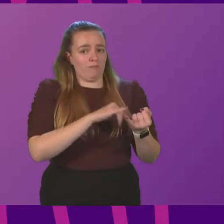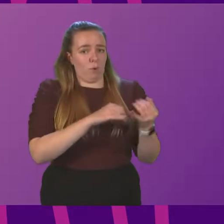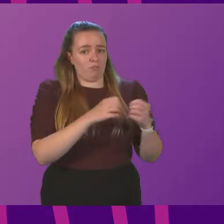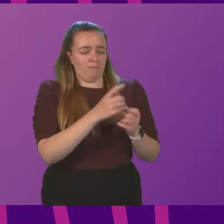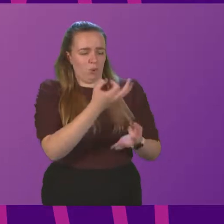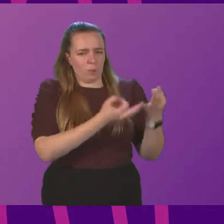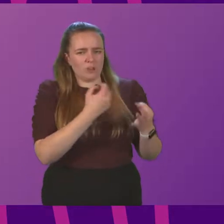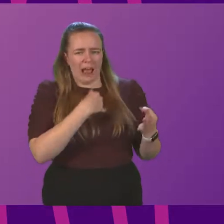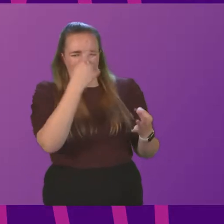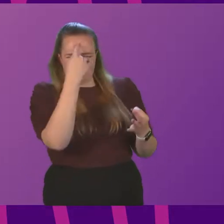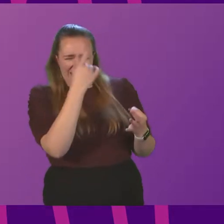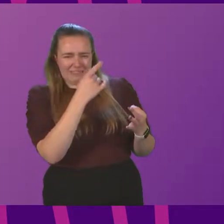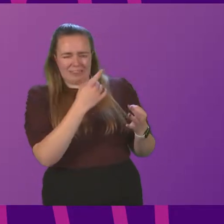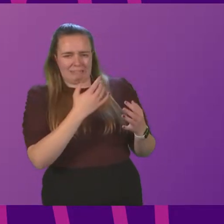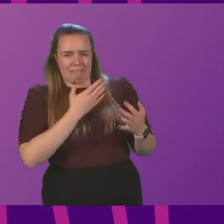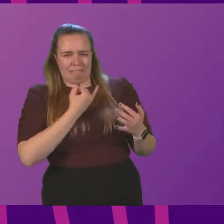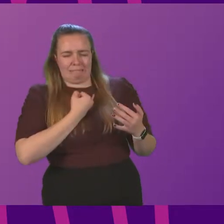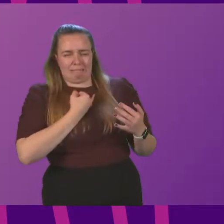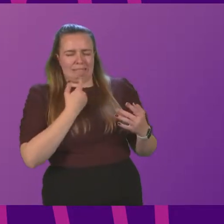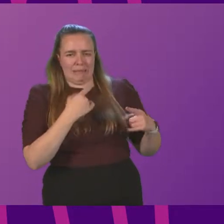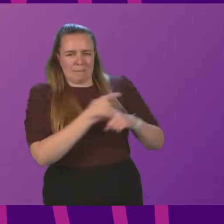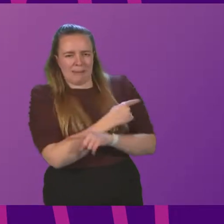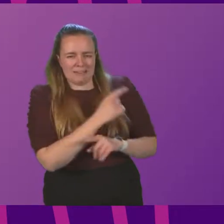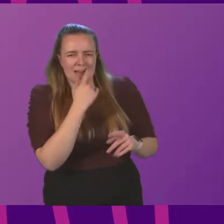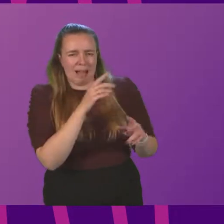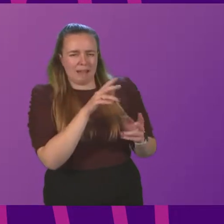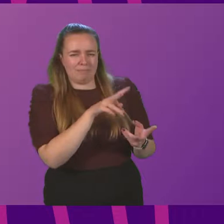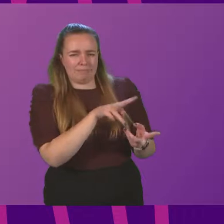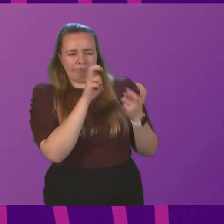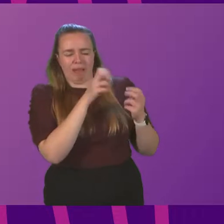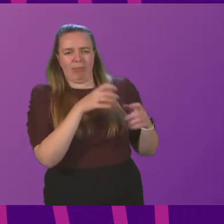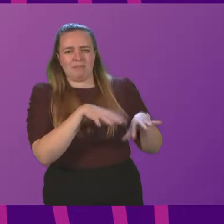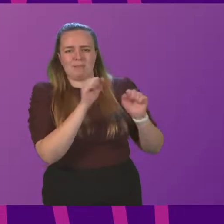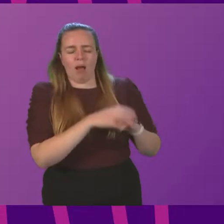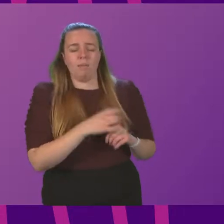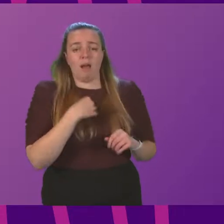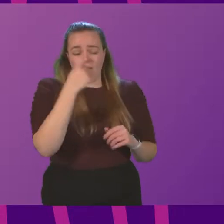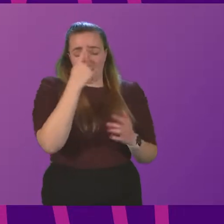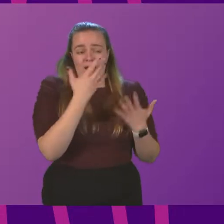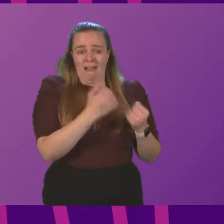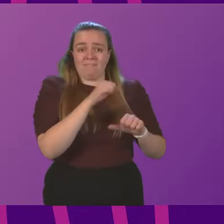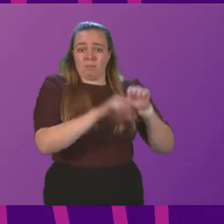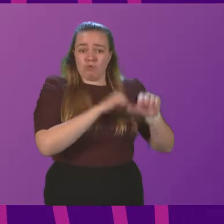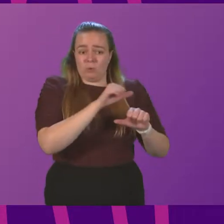I think that I got the gist of Siobhian Brown’s question, although I could not quite hear the beginning of it. There is an MHRA process